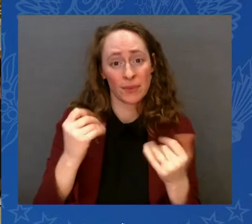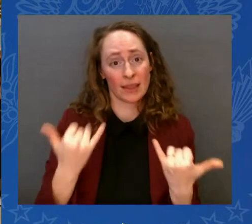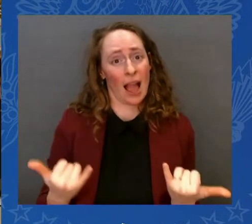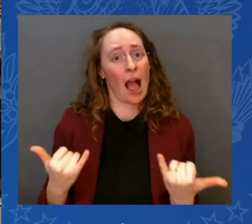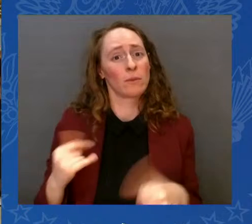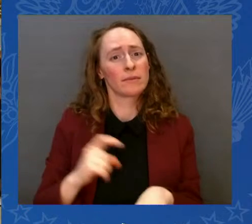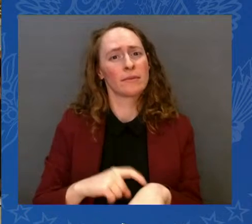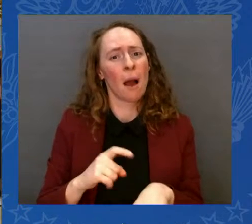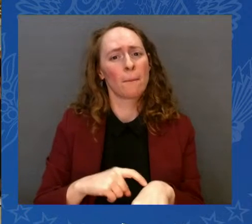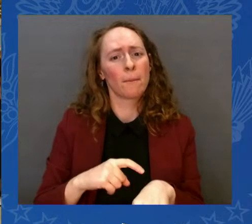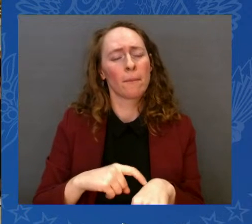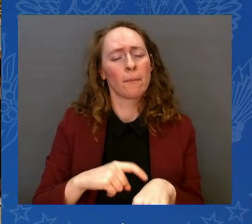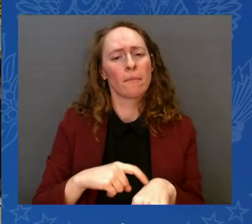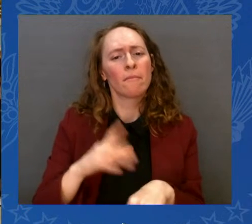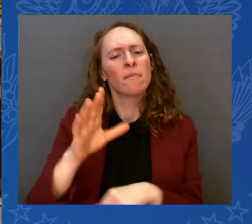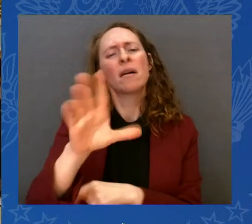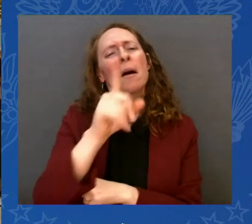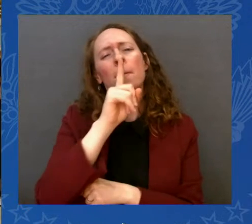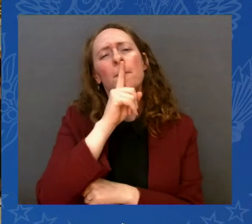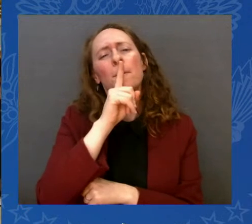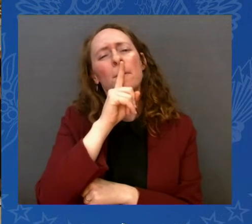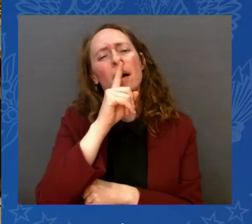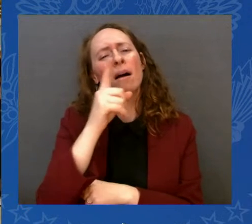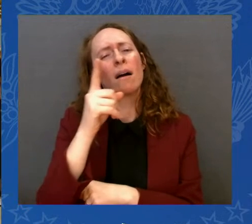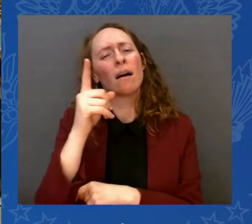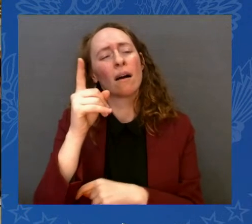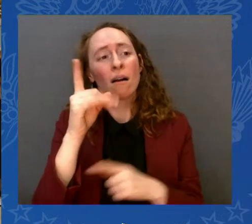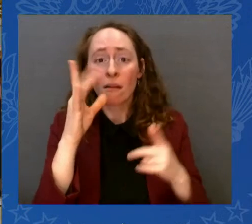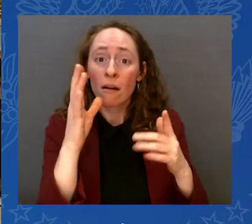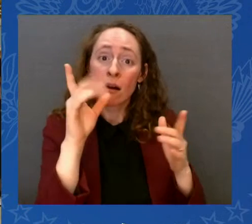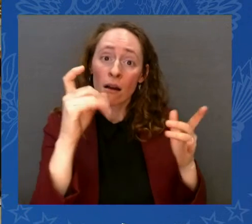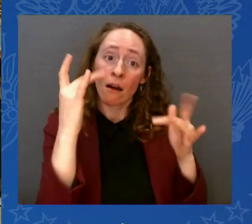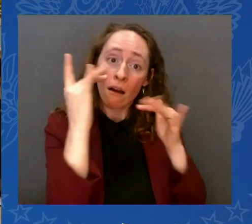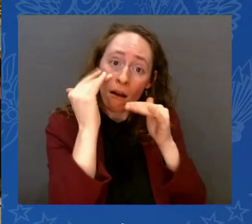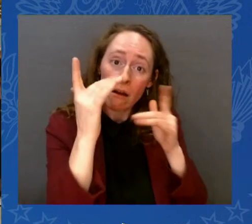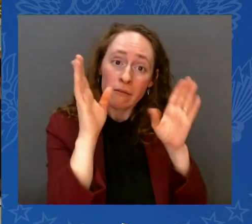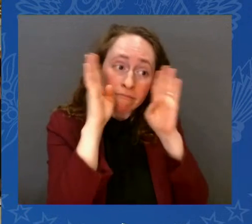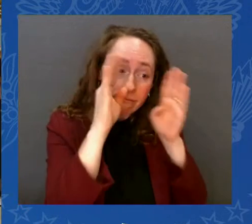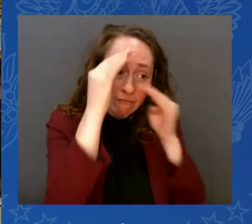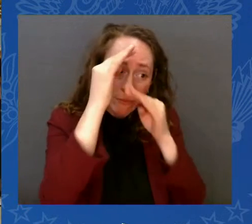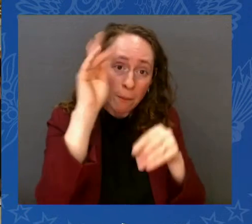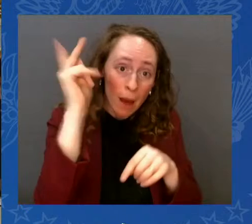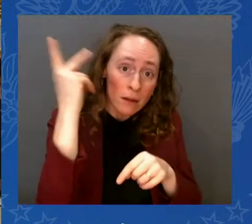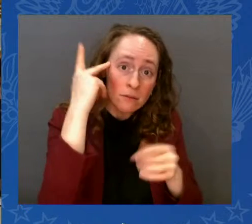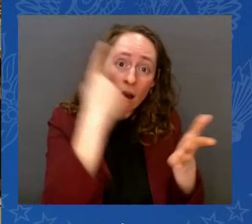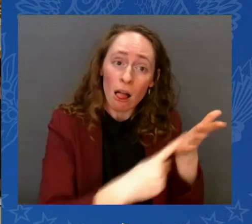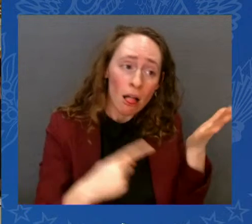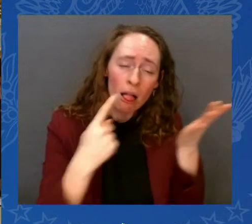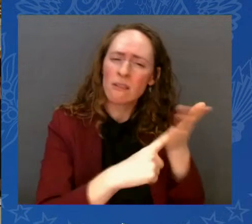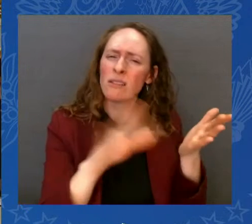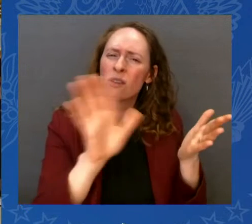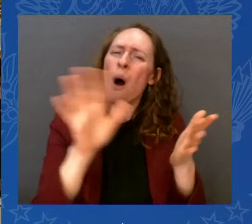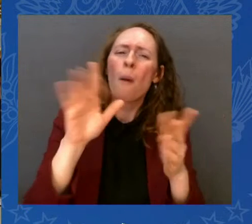And we are now at a point -- we're coming through the height of the crisis -- but with the good work that has been done